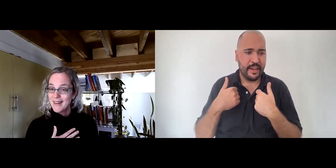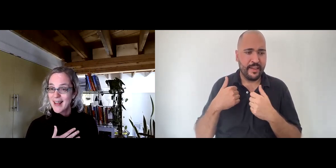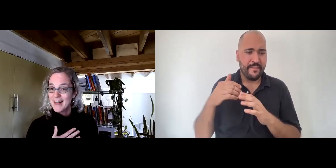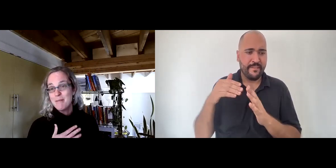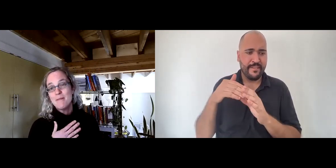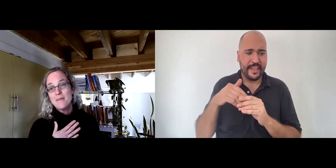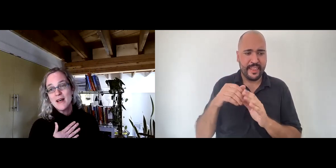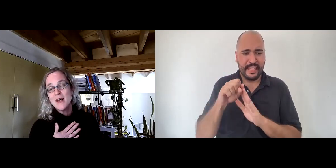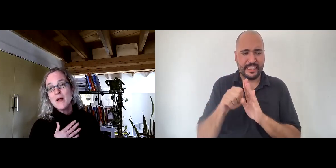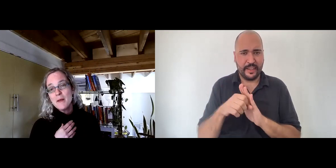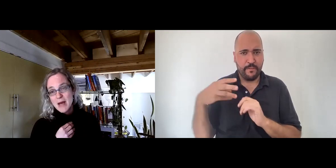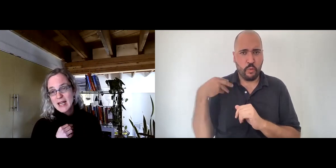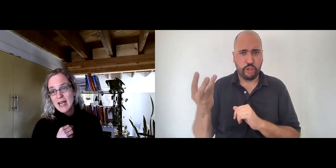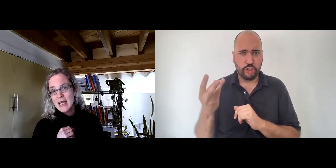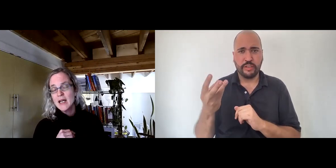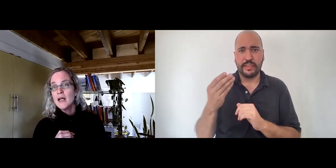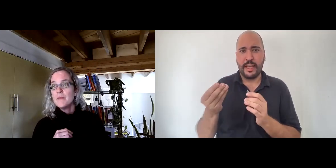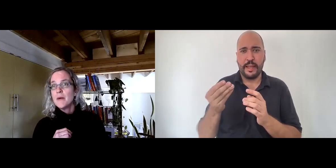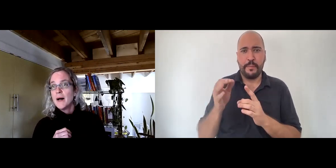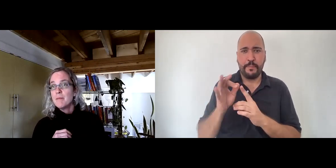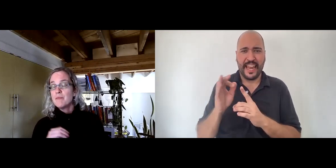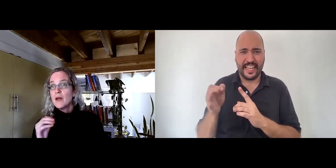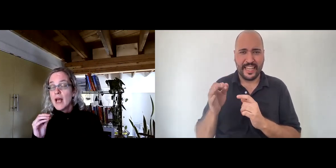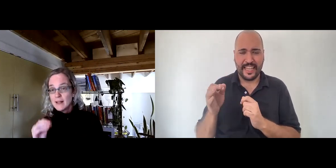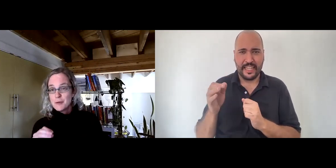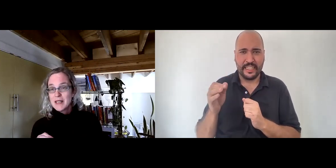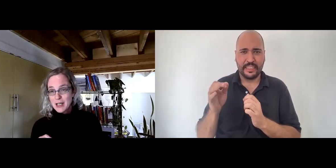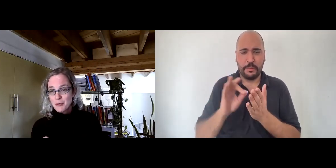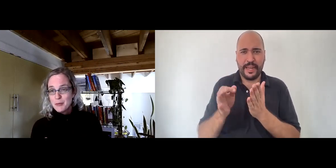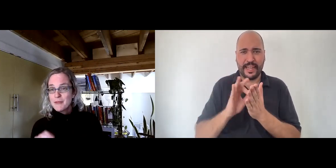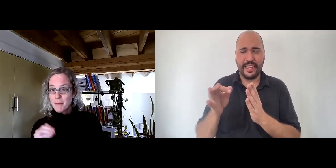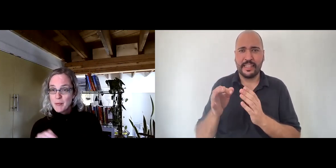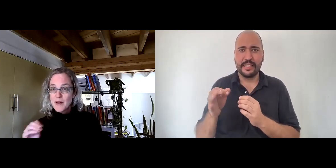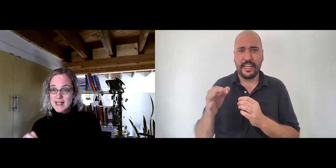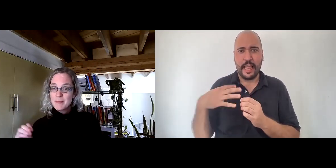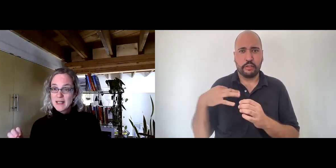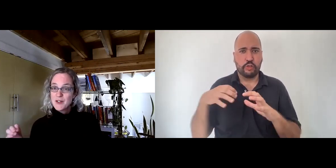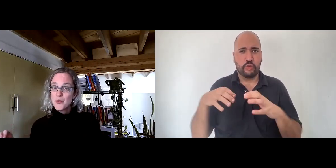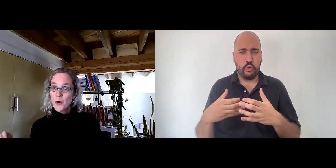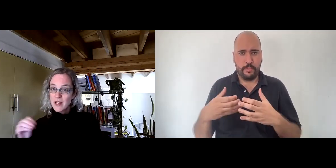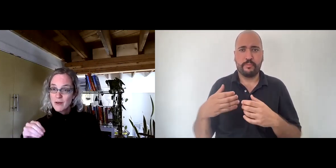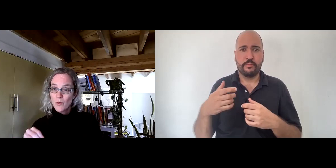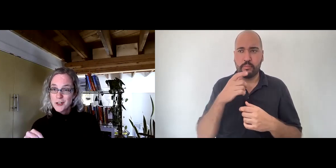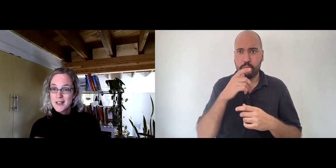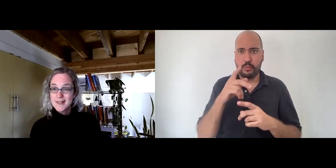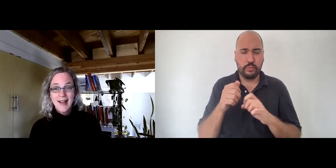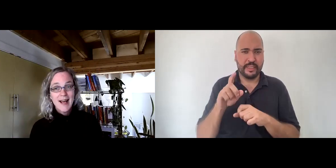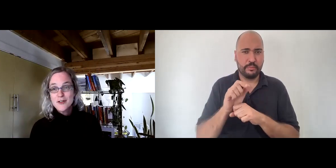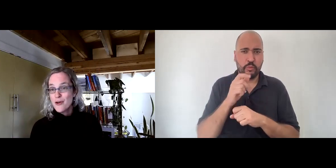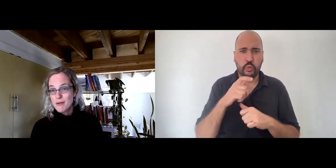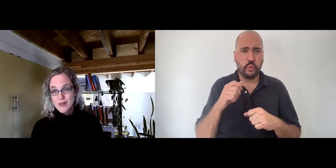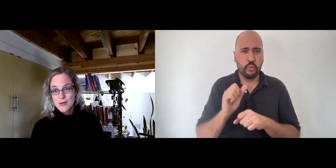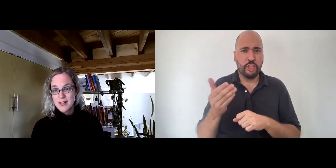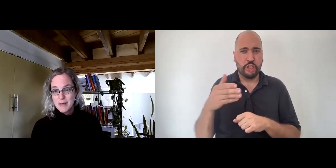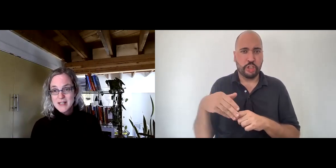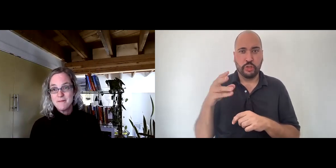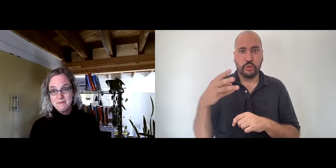And the the Medicaid Eligibility group for people with disabilities who work here in Washington has no resource limit.